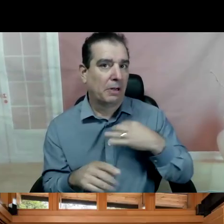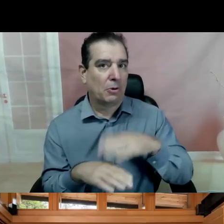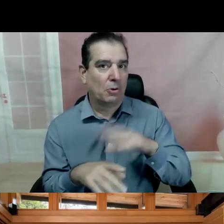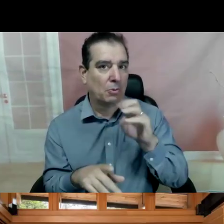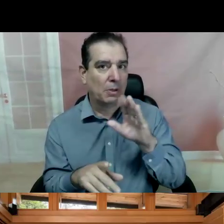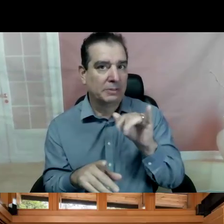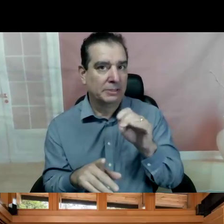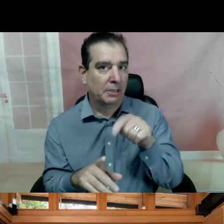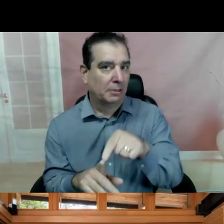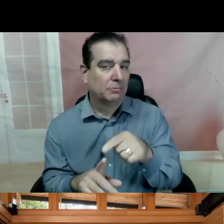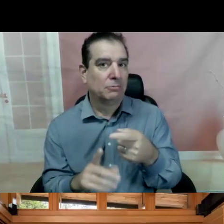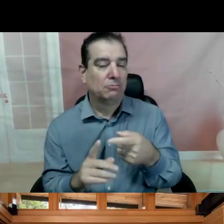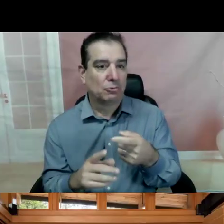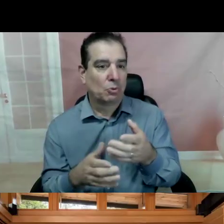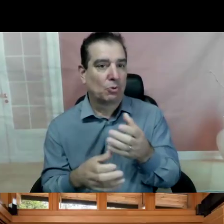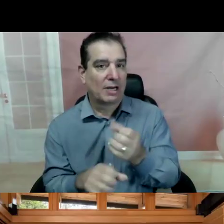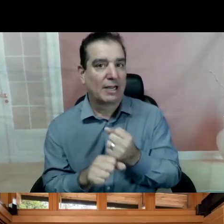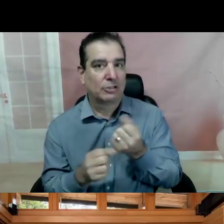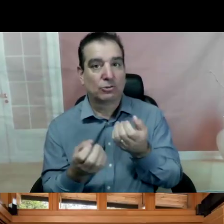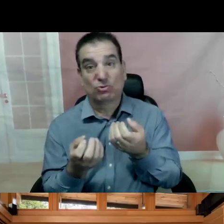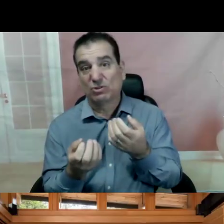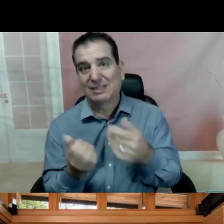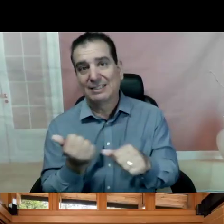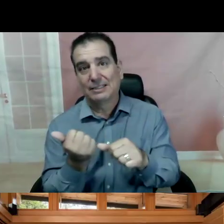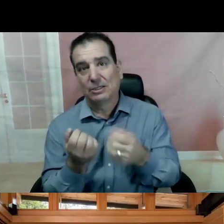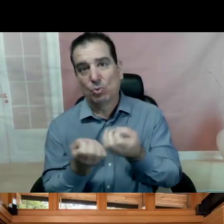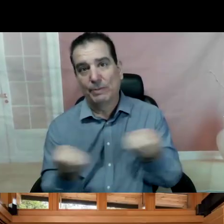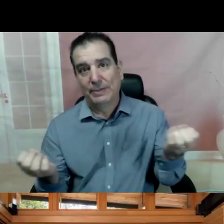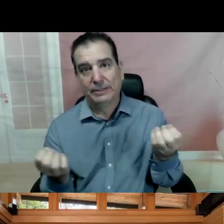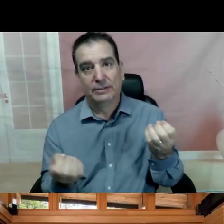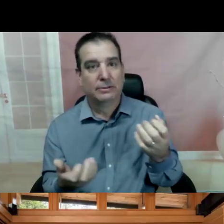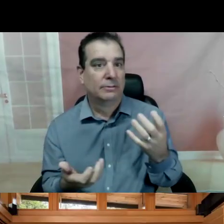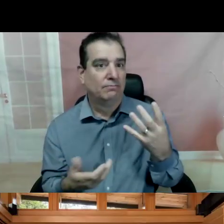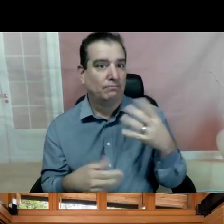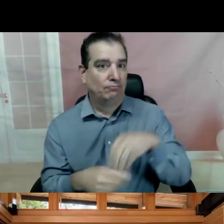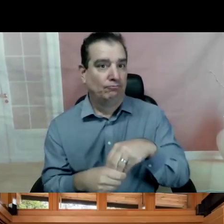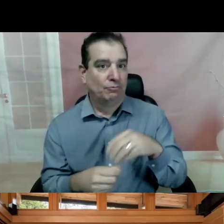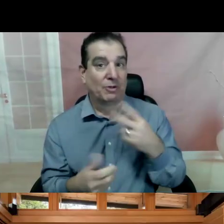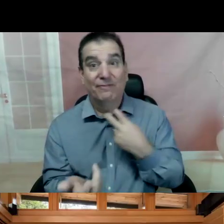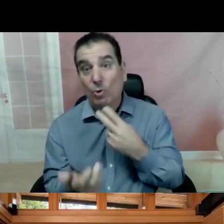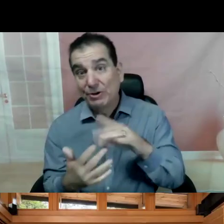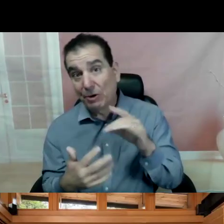So it is possible to apply on the website as well to be able to get the assistive equipment.